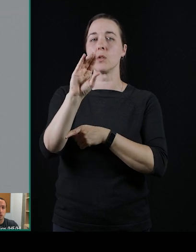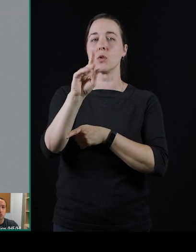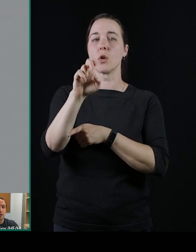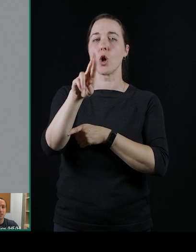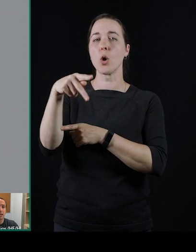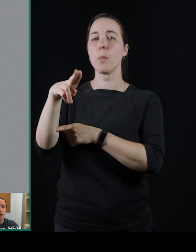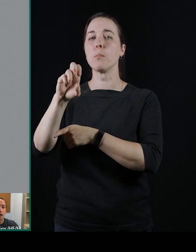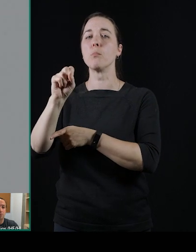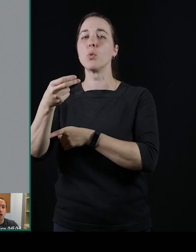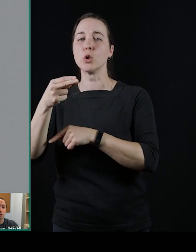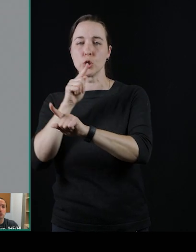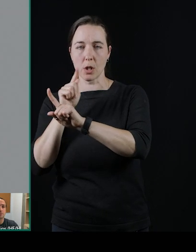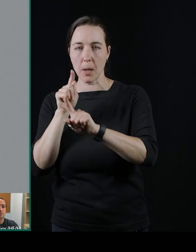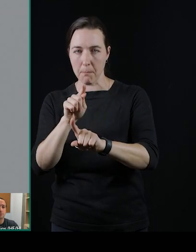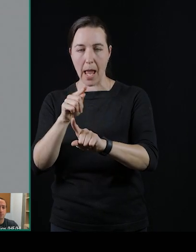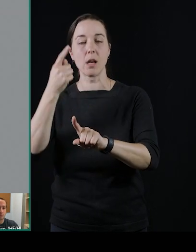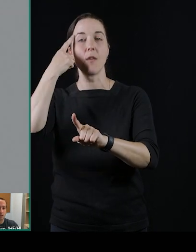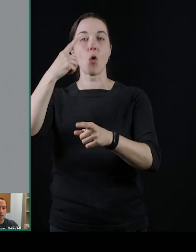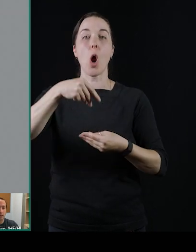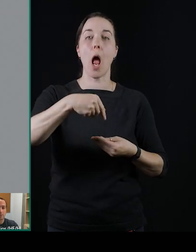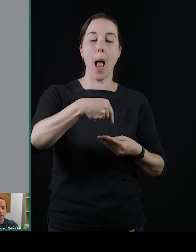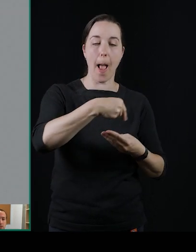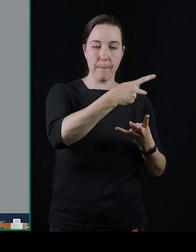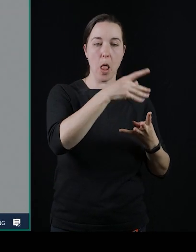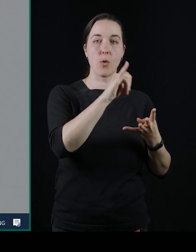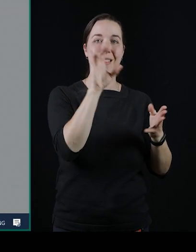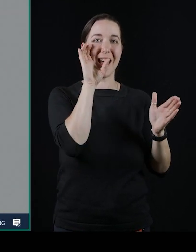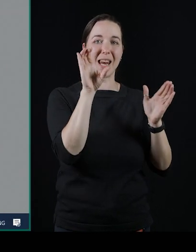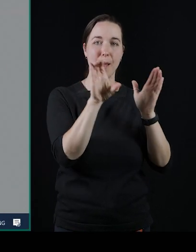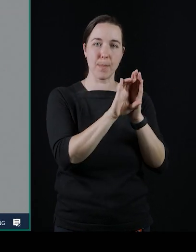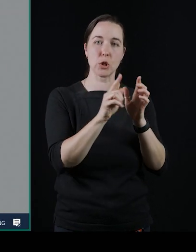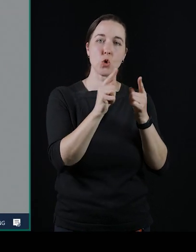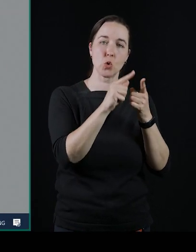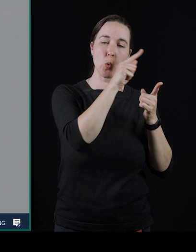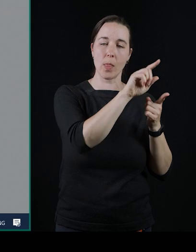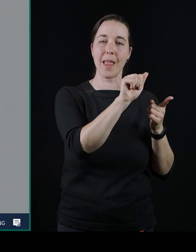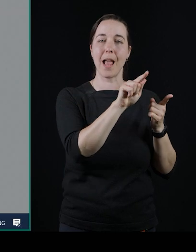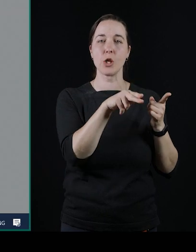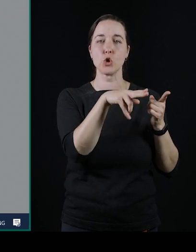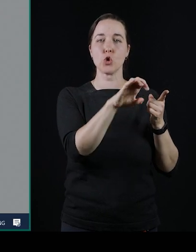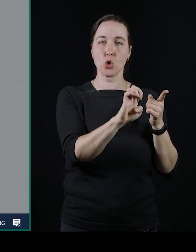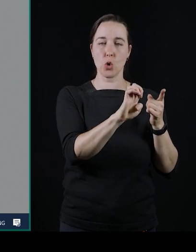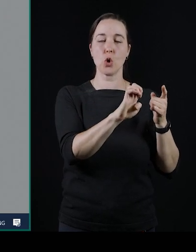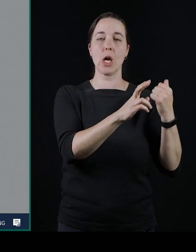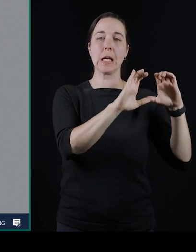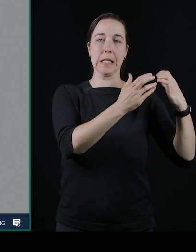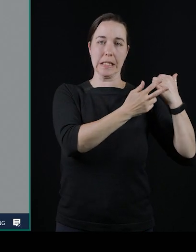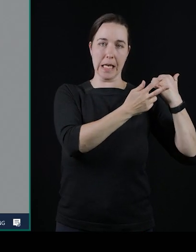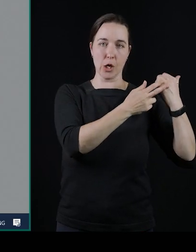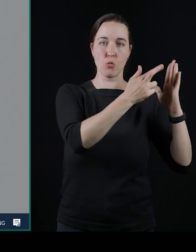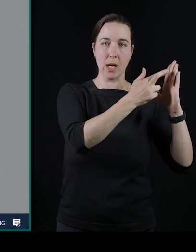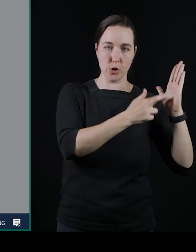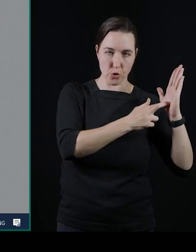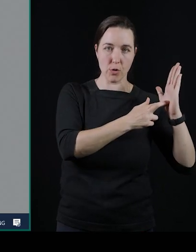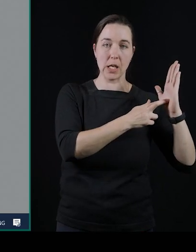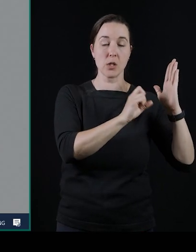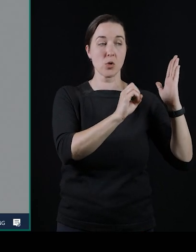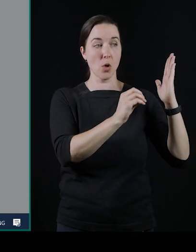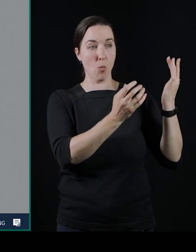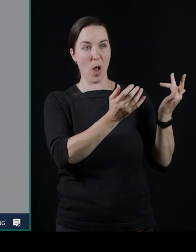to basically upload the image onto the Azure container registry. So we'll wait for it.